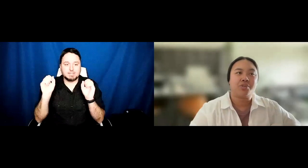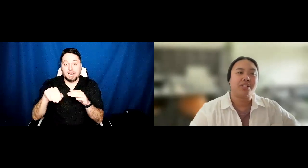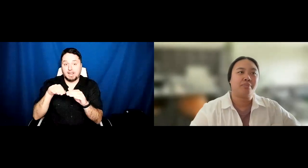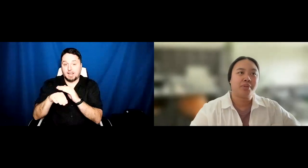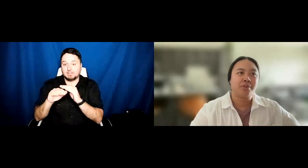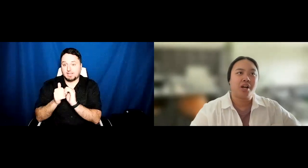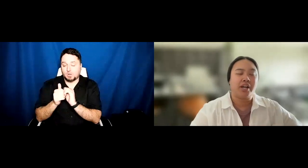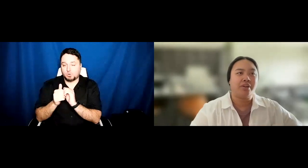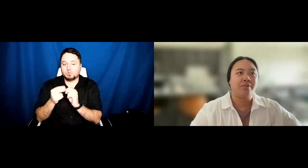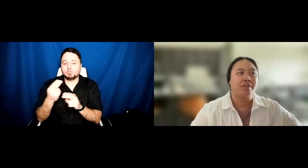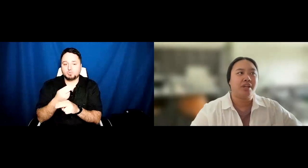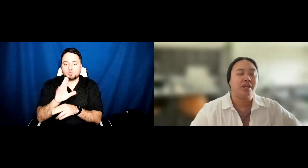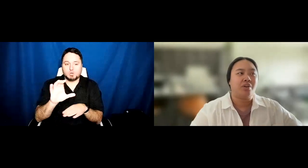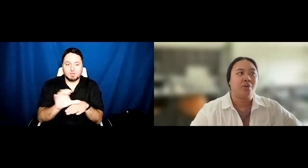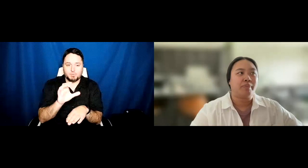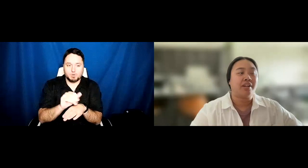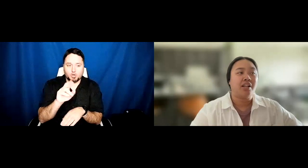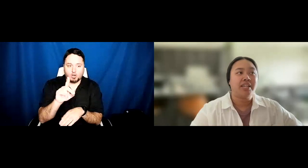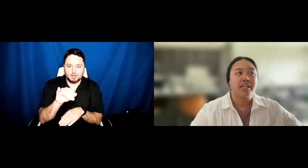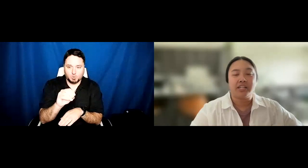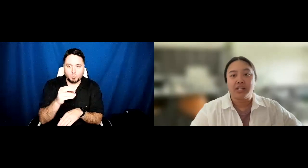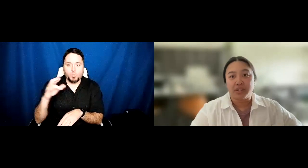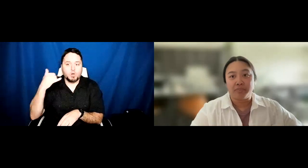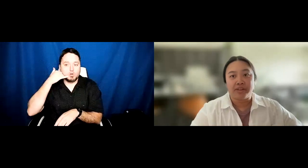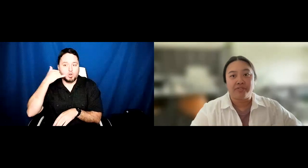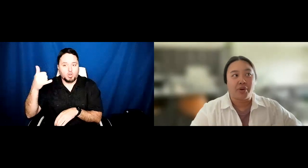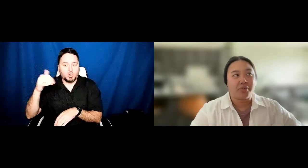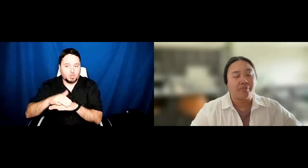using computer audio or by calling in by phone.